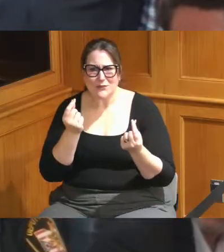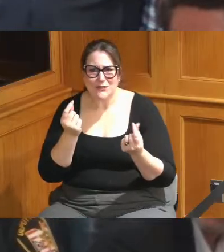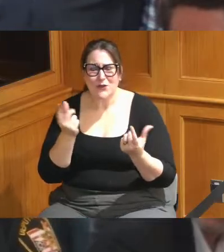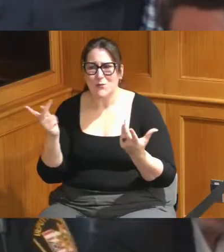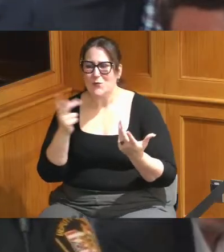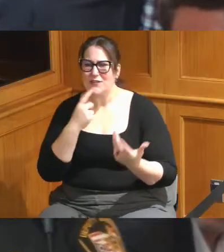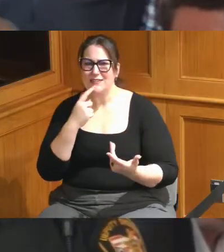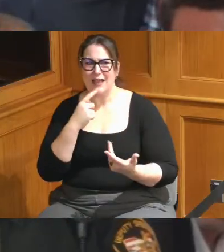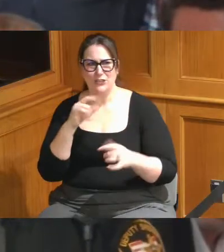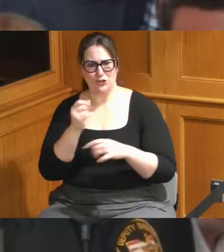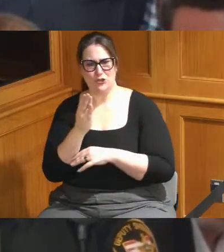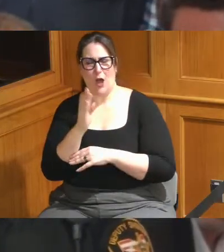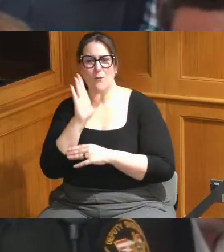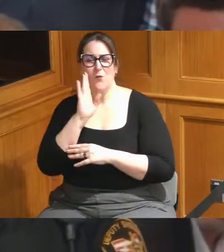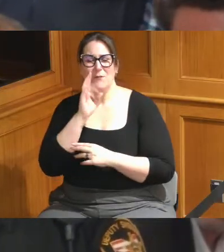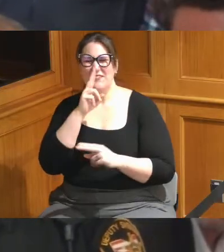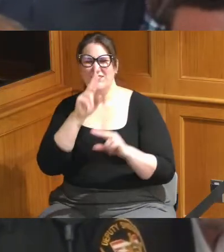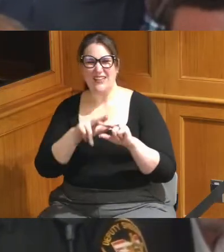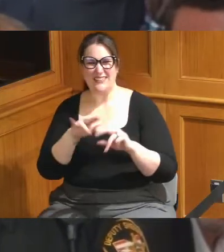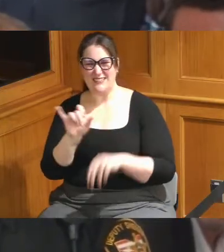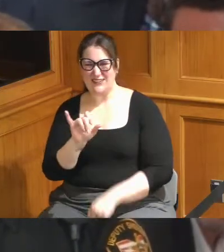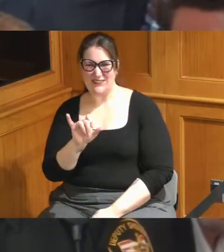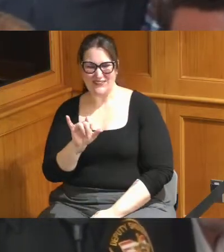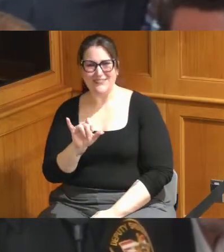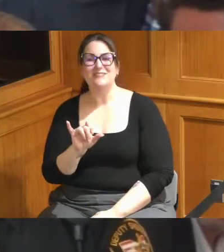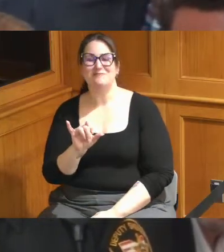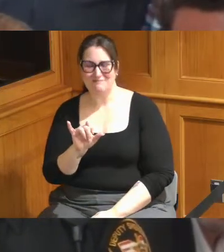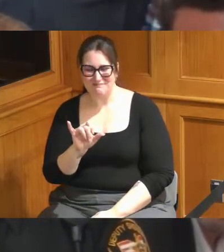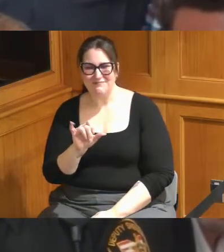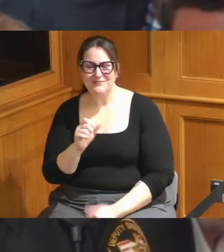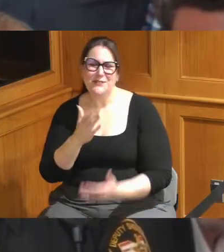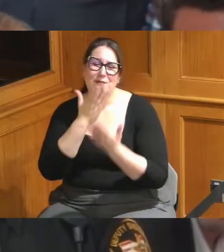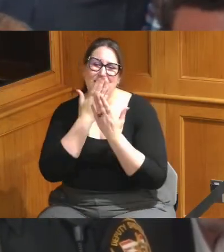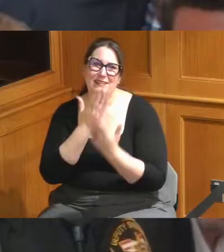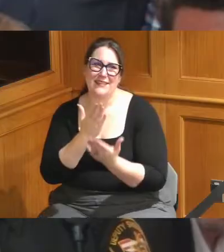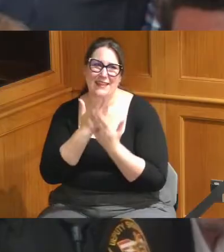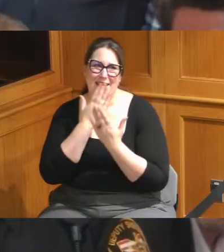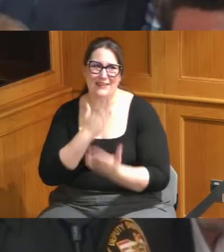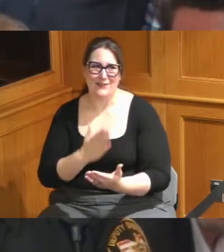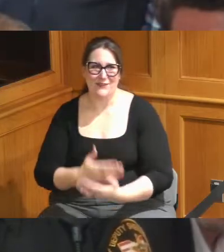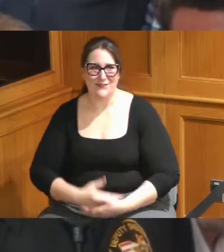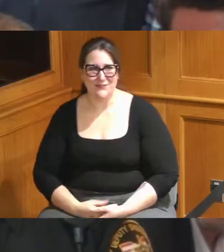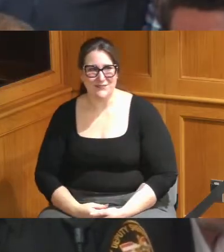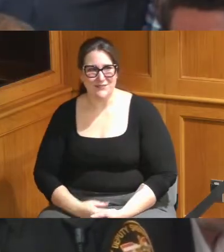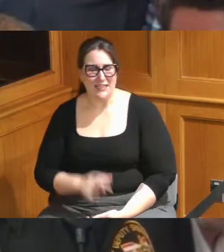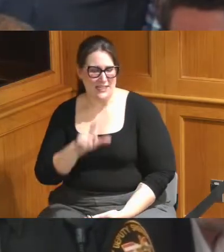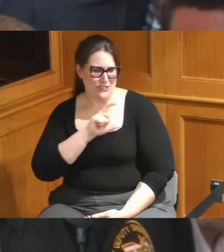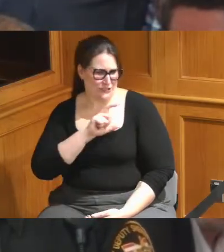jobs and make it fun at the same time. So, we'd like to thank you all, too. Uh, Sheriff, Chief,